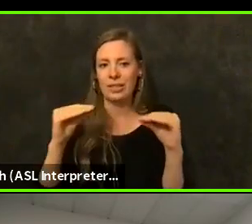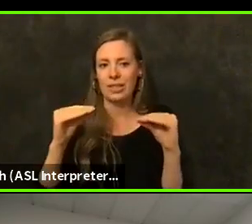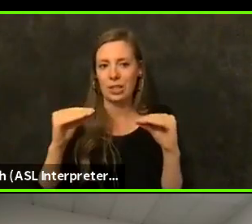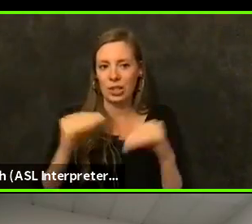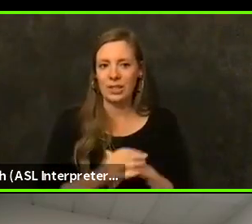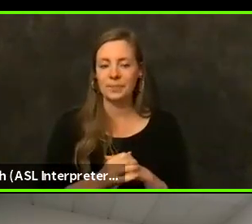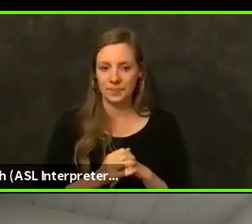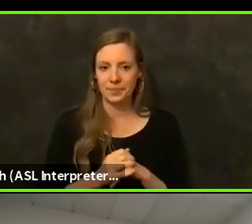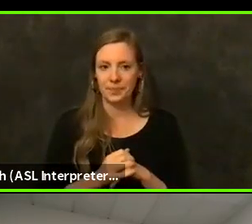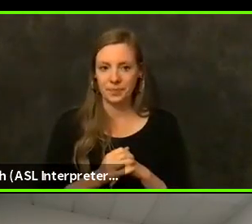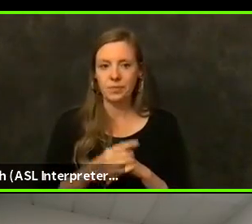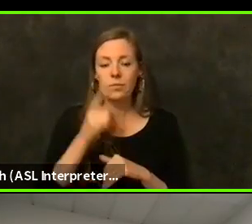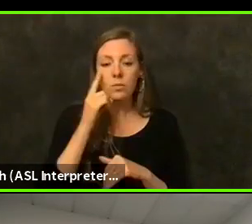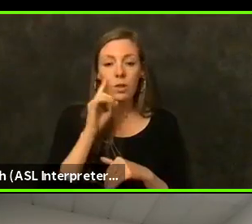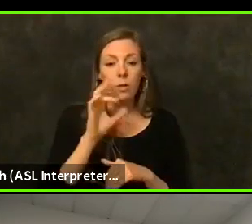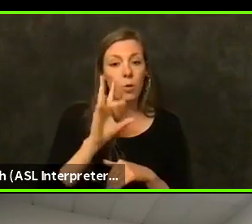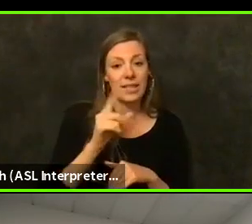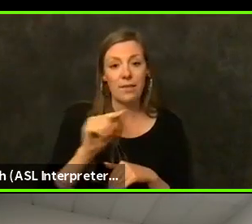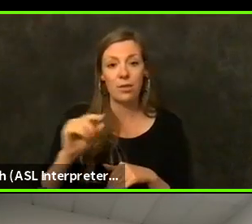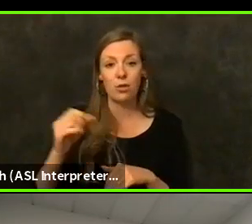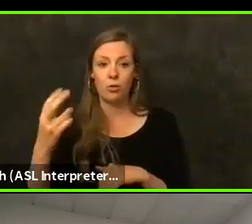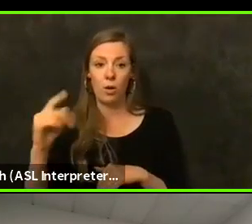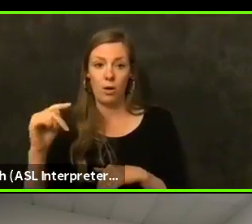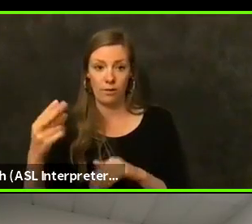for grades seven through 12.